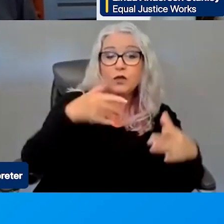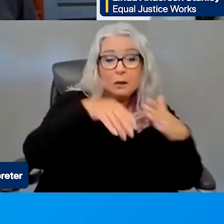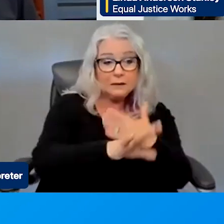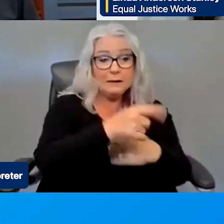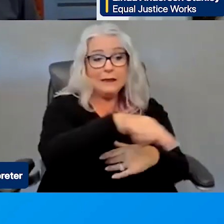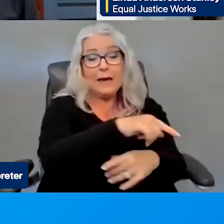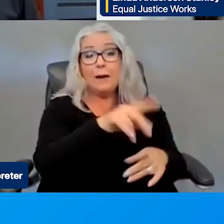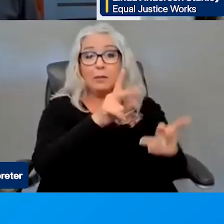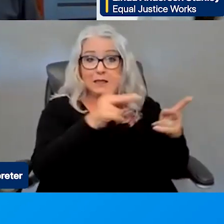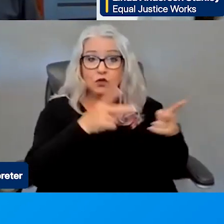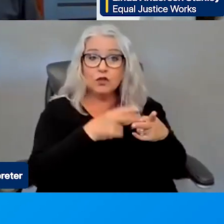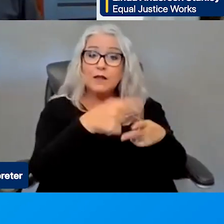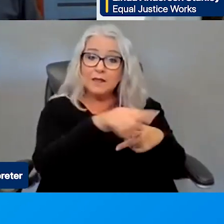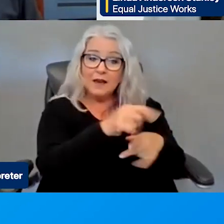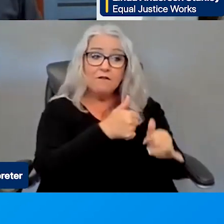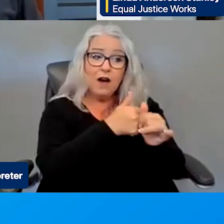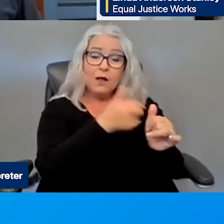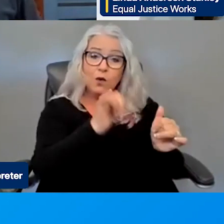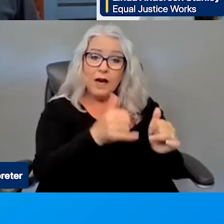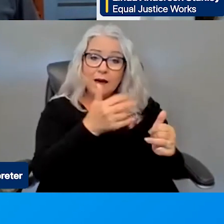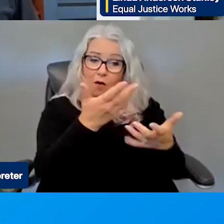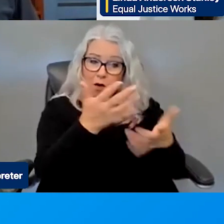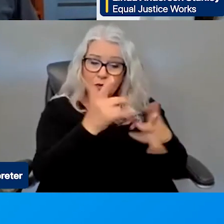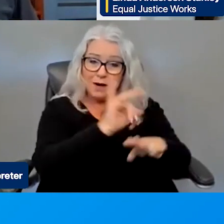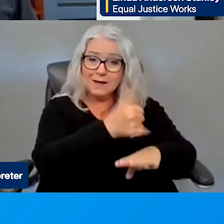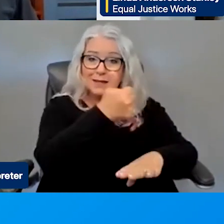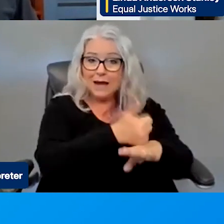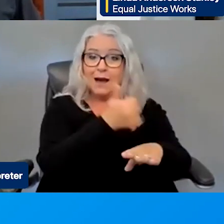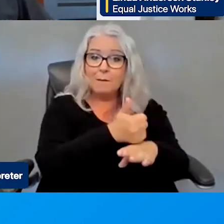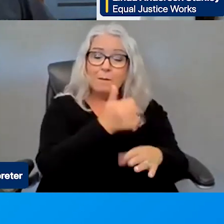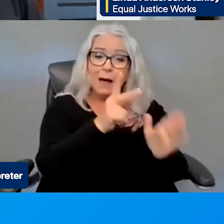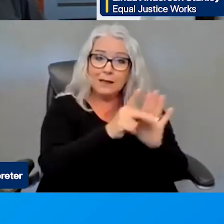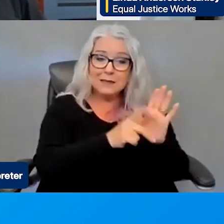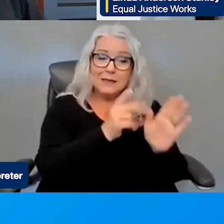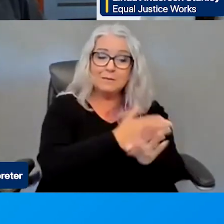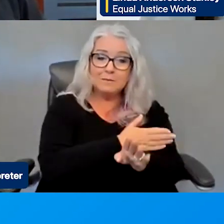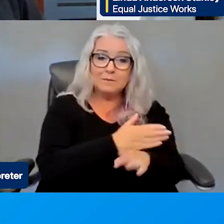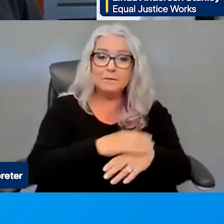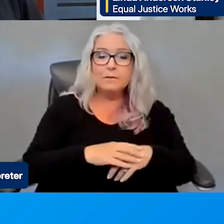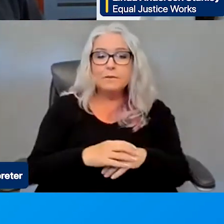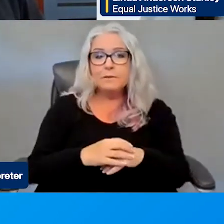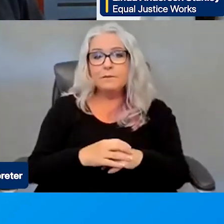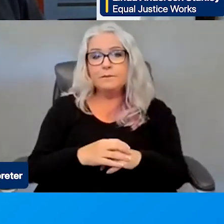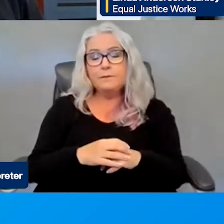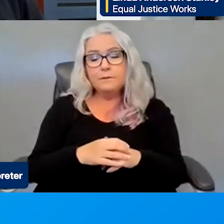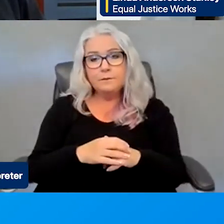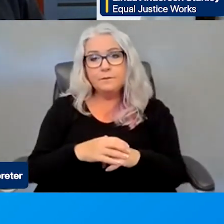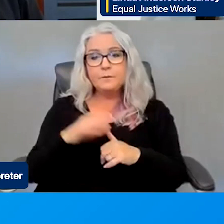So this next question kind of blends in to what a lot of you have already been talking about